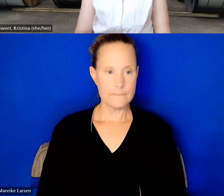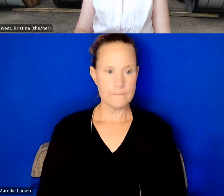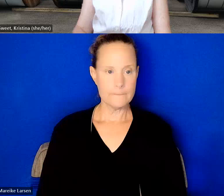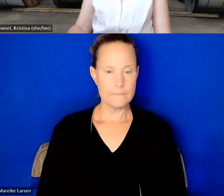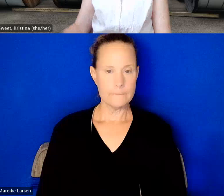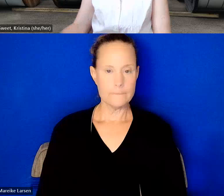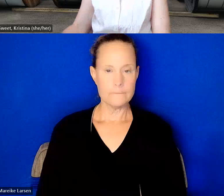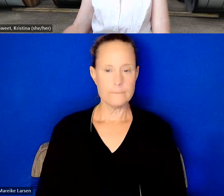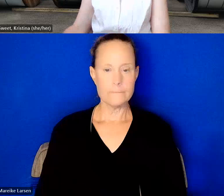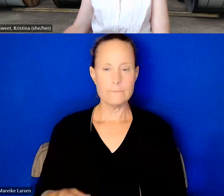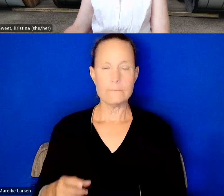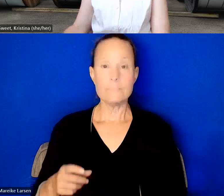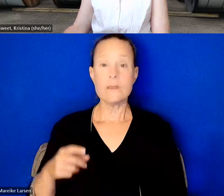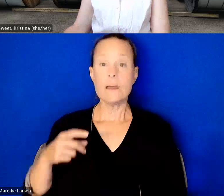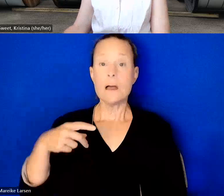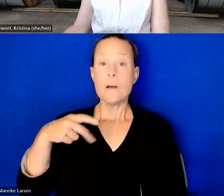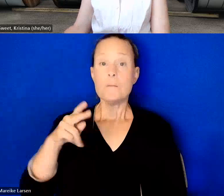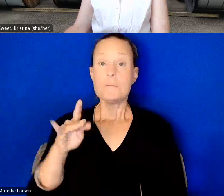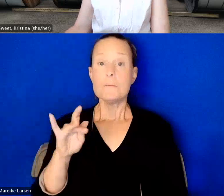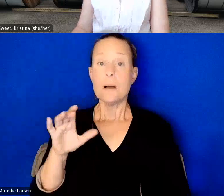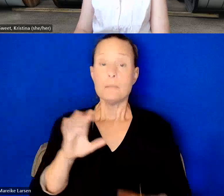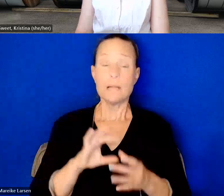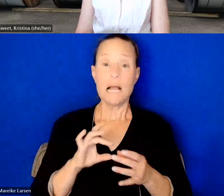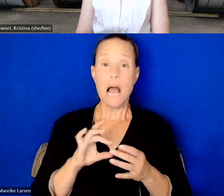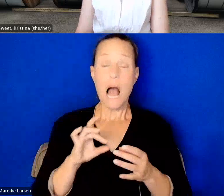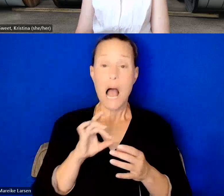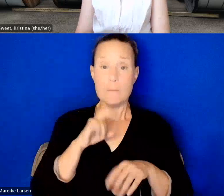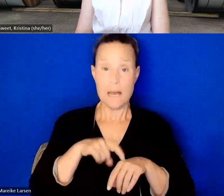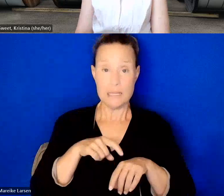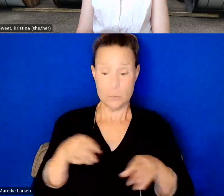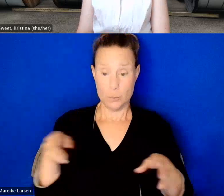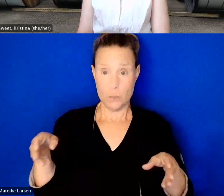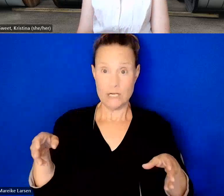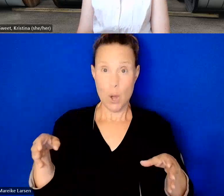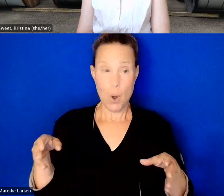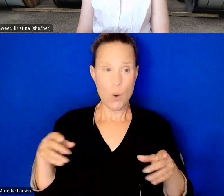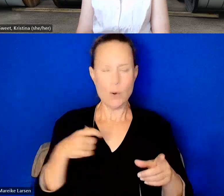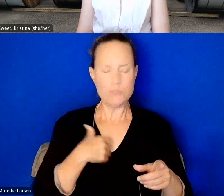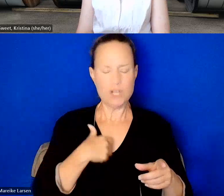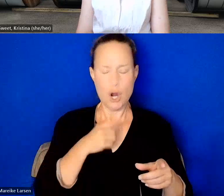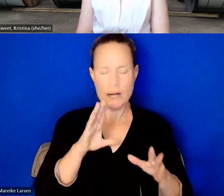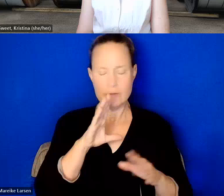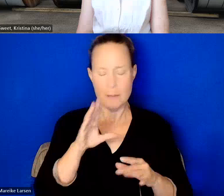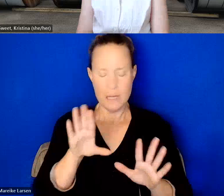And it says public comment window on Vermont bead final. Oh, never mind. Sorry, never mind.